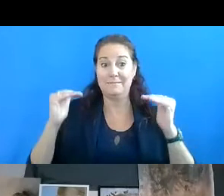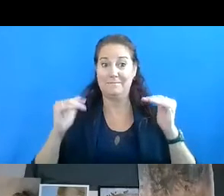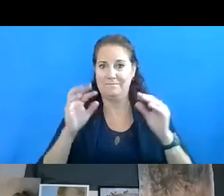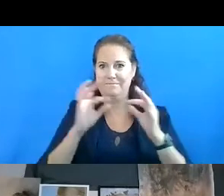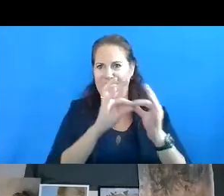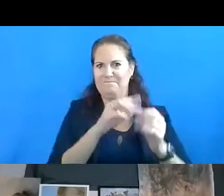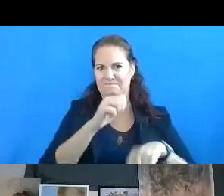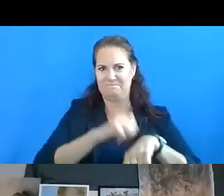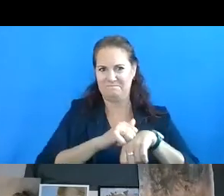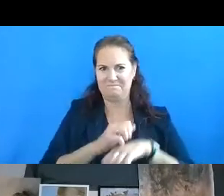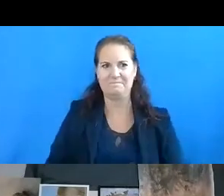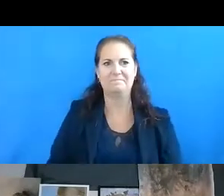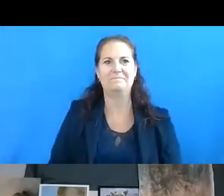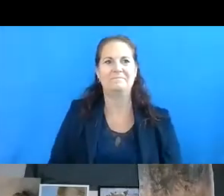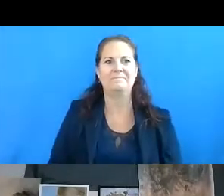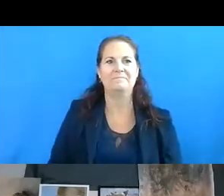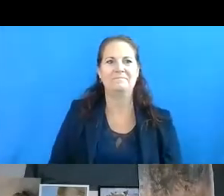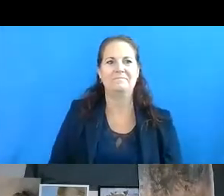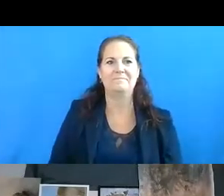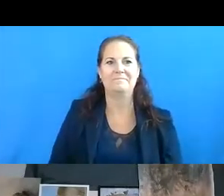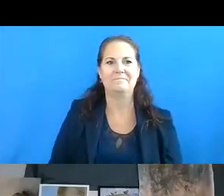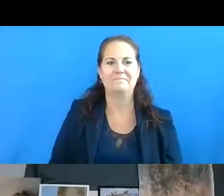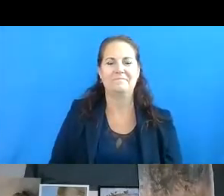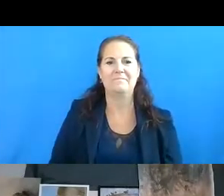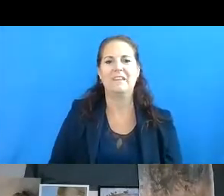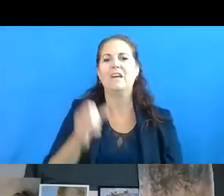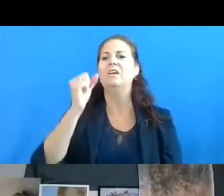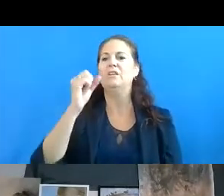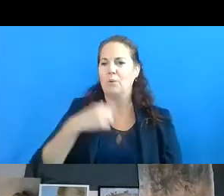So, I’ve done many walk.